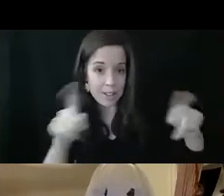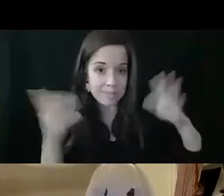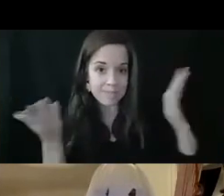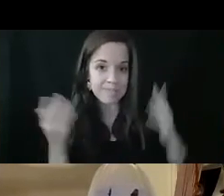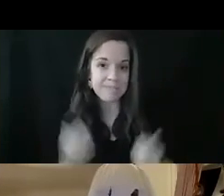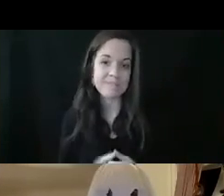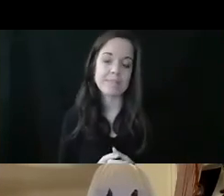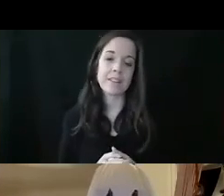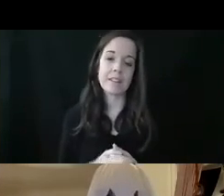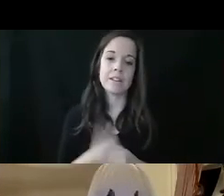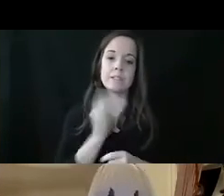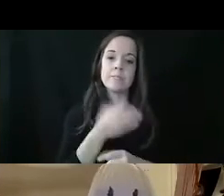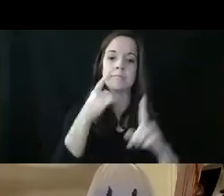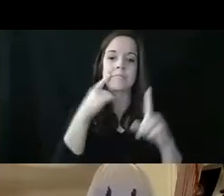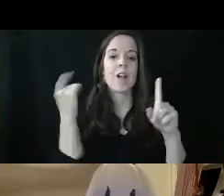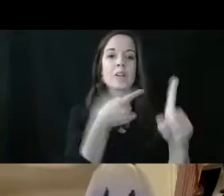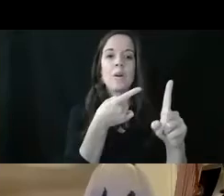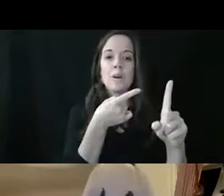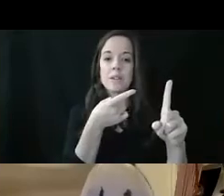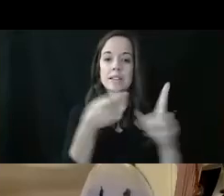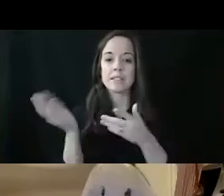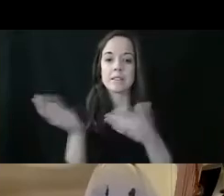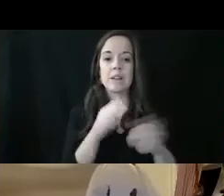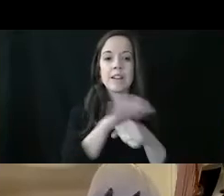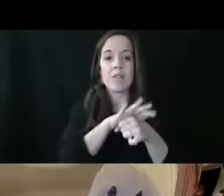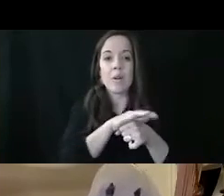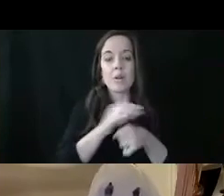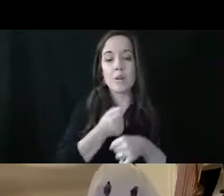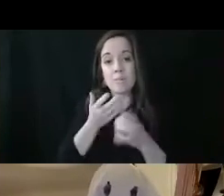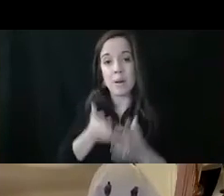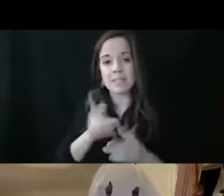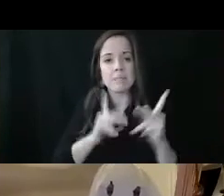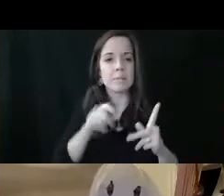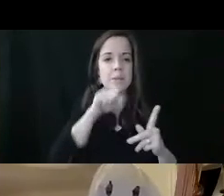Our goal is to bring local poets and people who love poetry in contact with